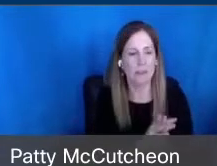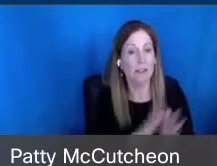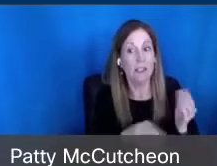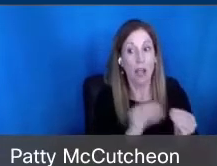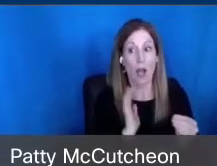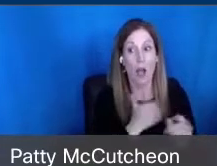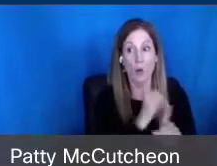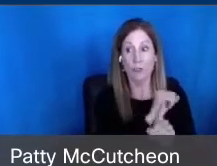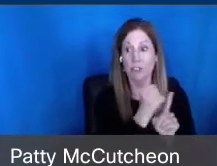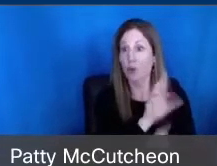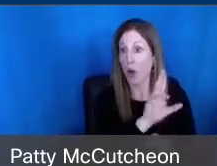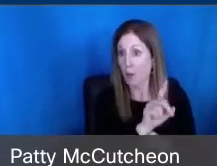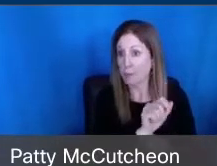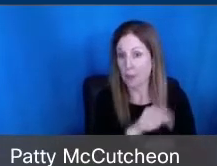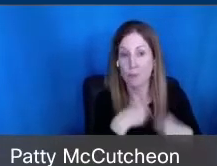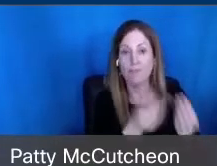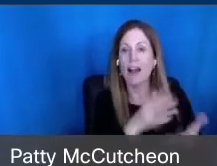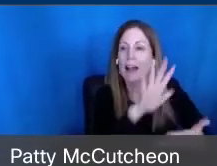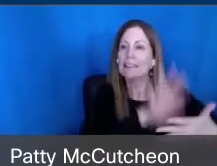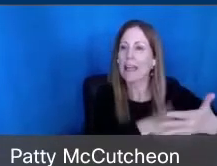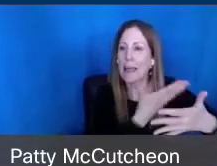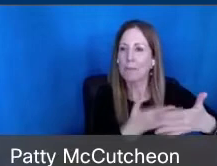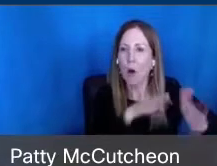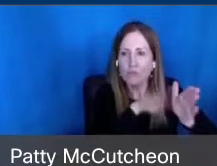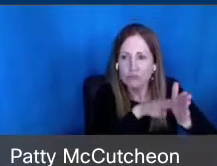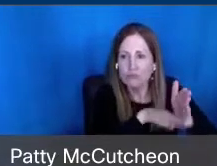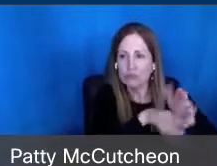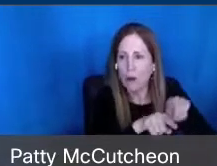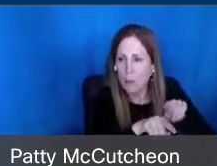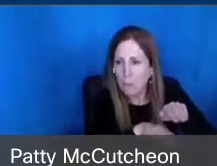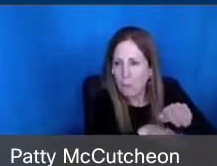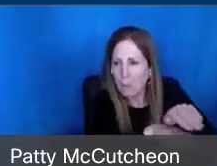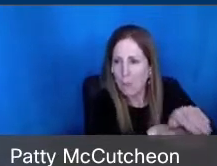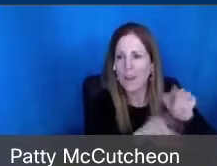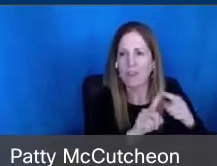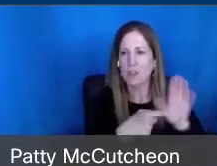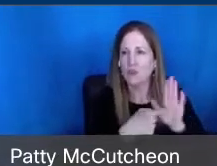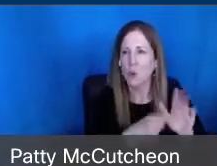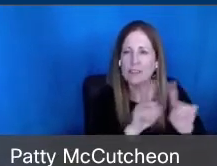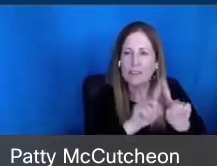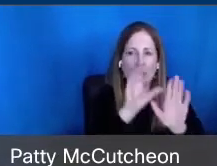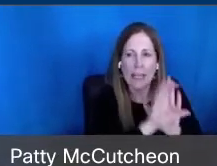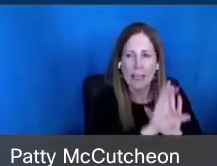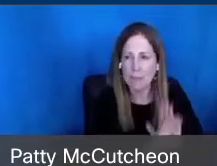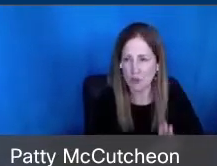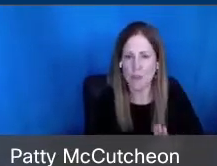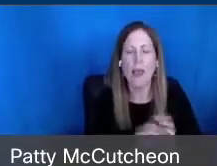provides data tables that accompany every visual image, and this provides multiple ways for everyone